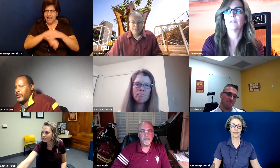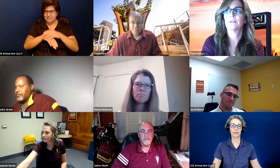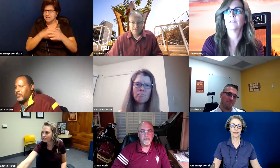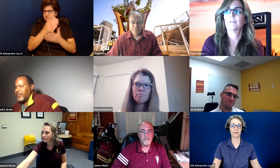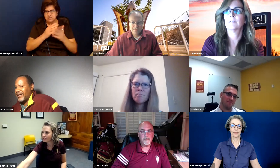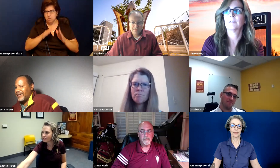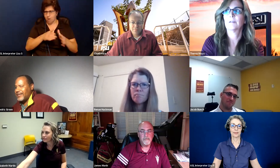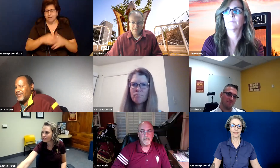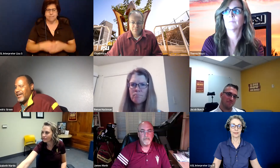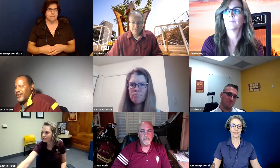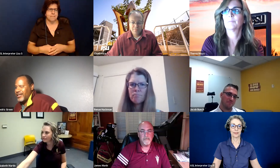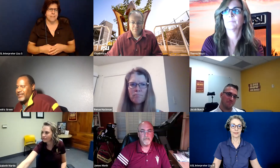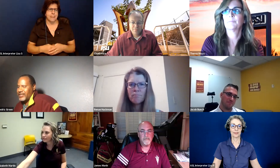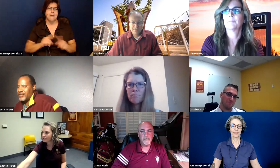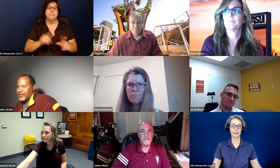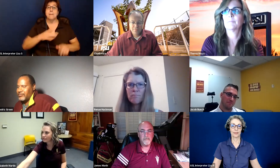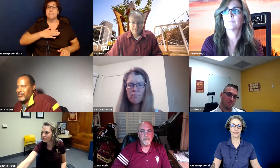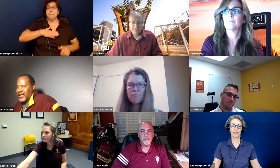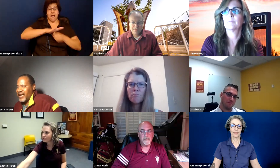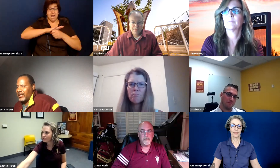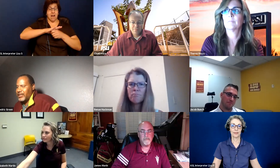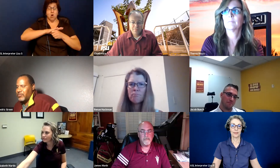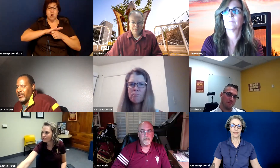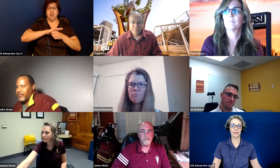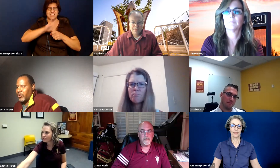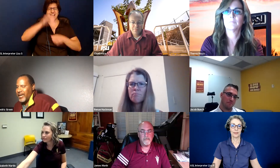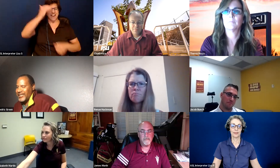But my area is just that knowledge and being able to pass